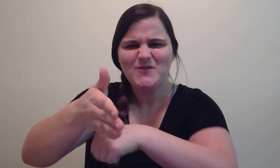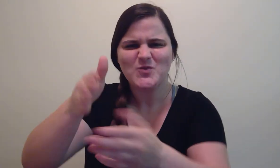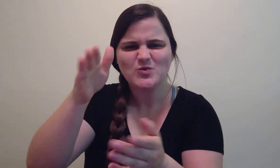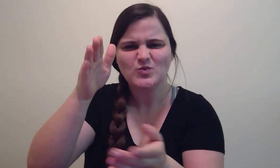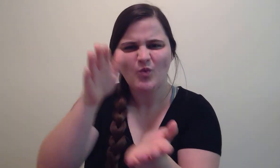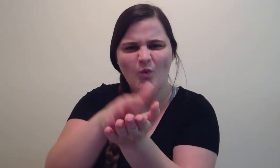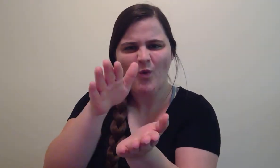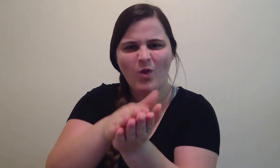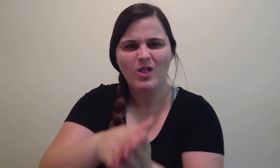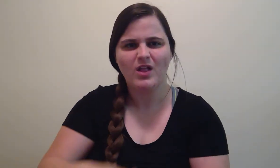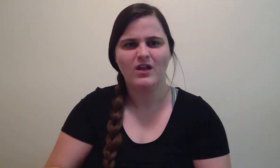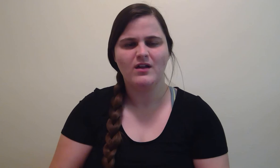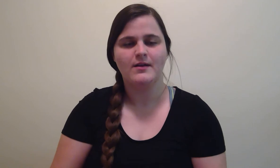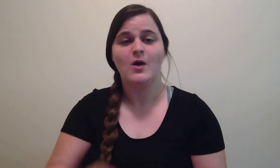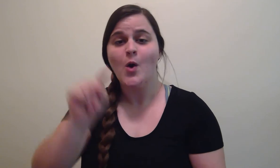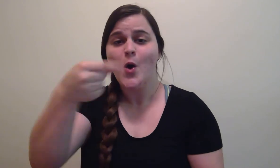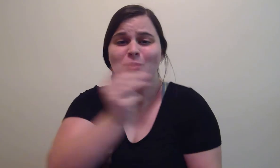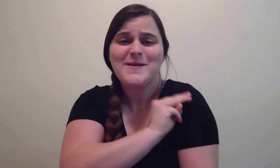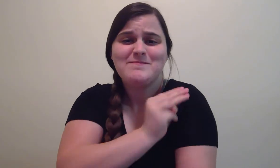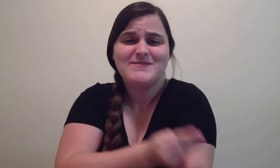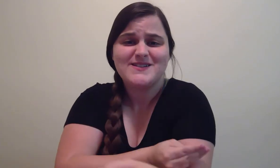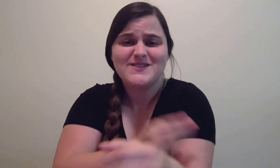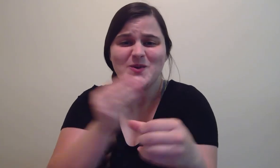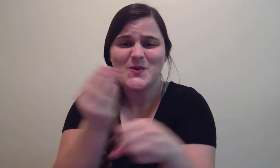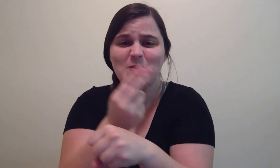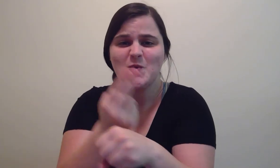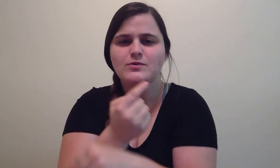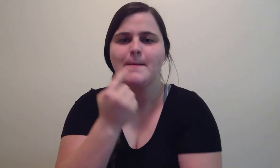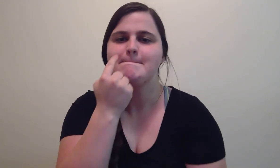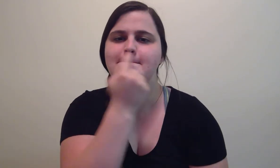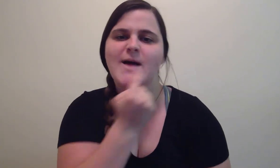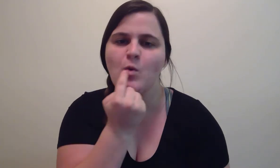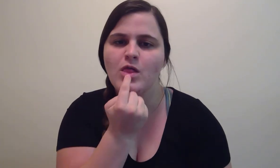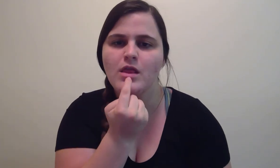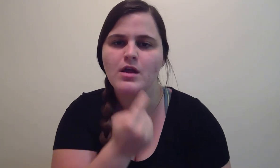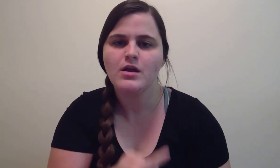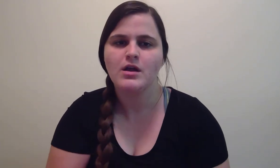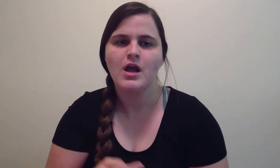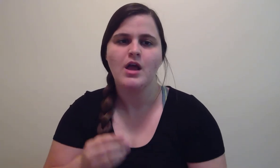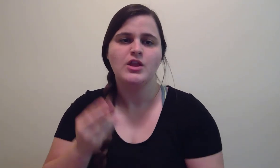at the end of the day. The only muscles she exercised regularly were the ones around her mouth,